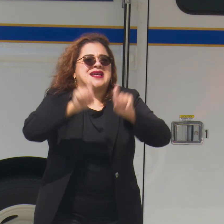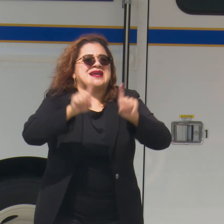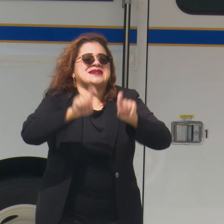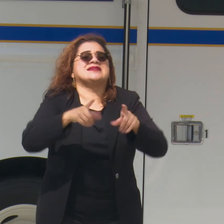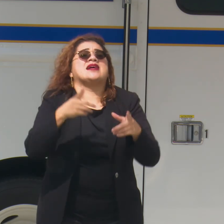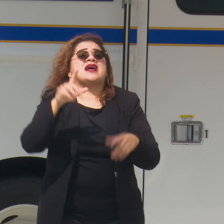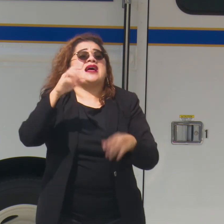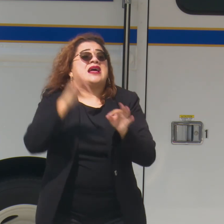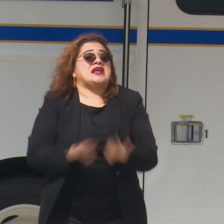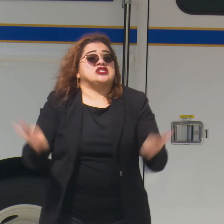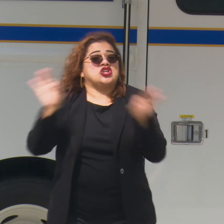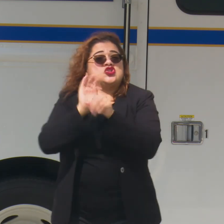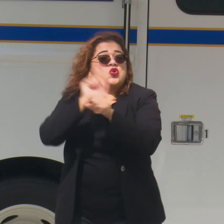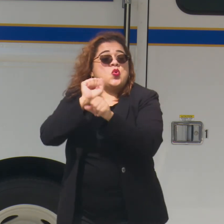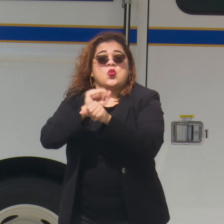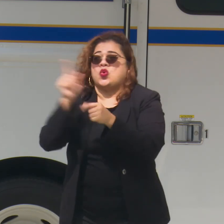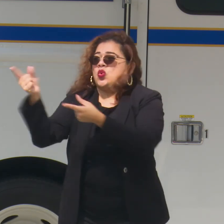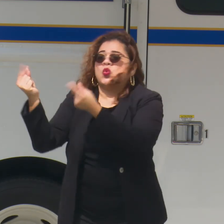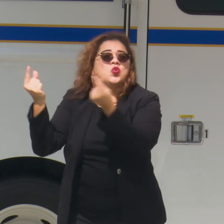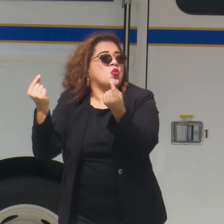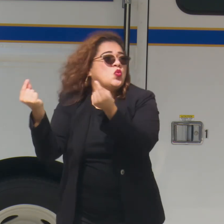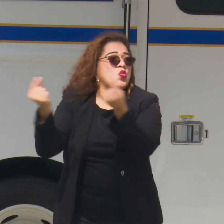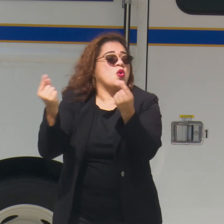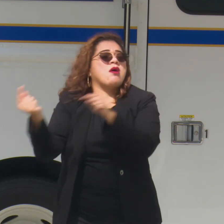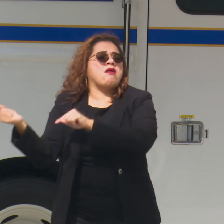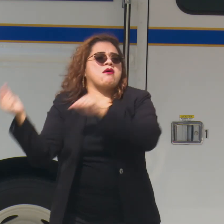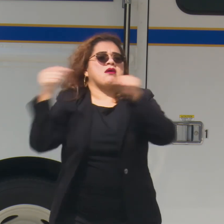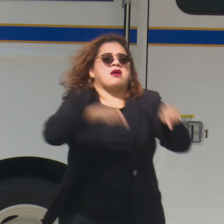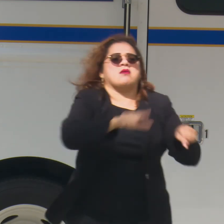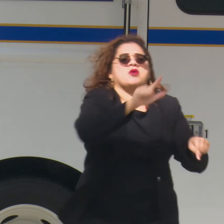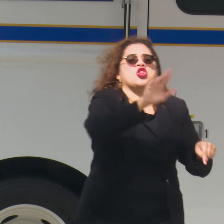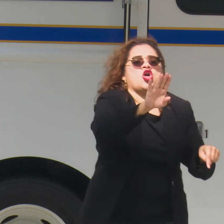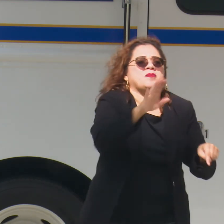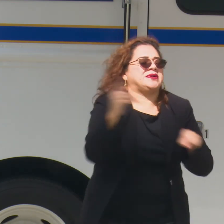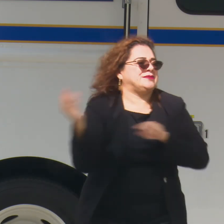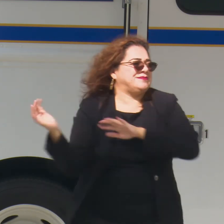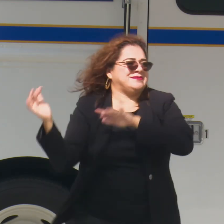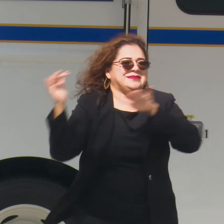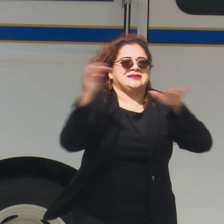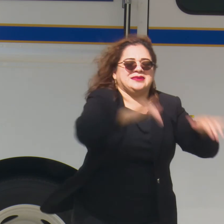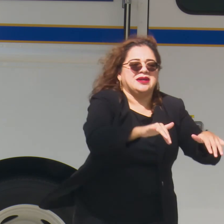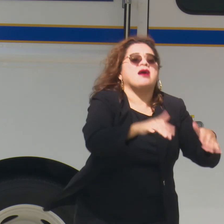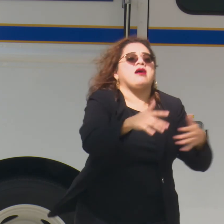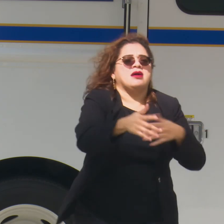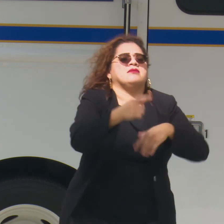what we found because there were testing availabilities with no questions asked and that's what I think we need to